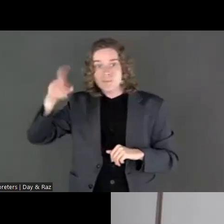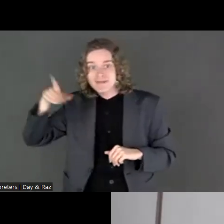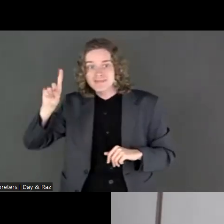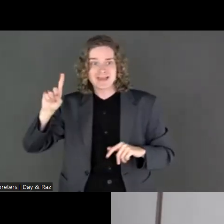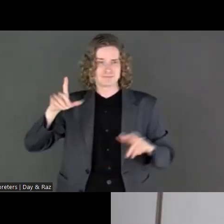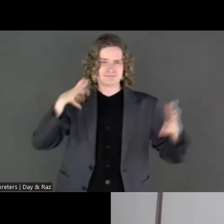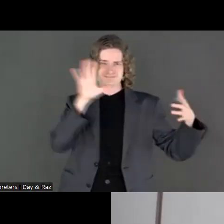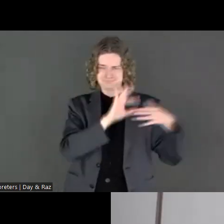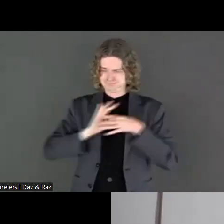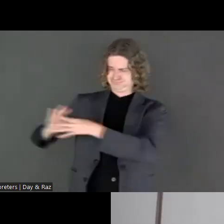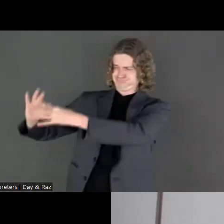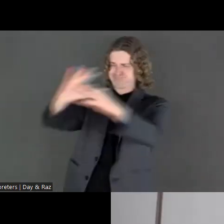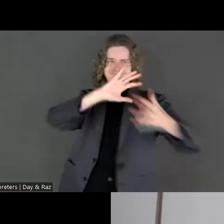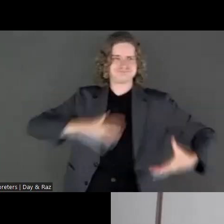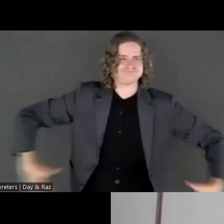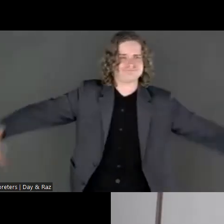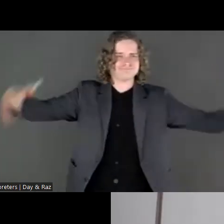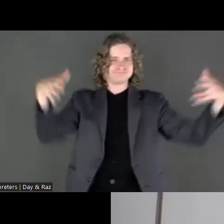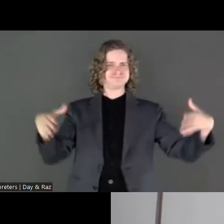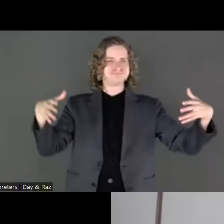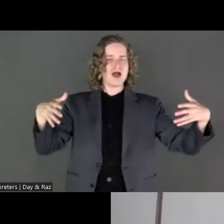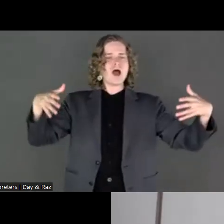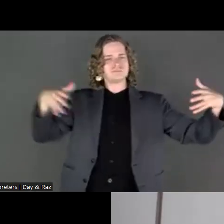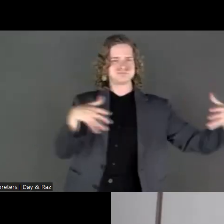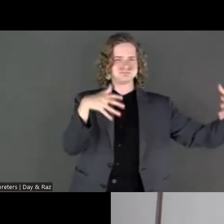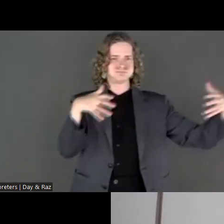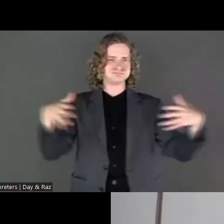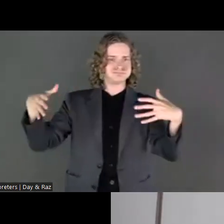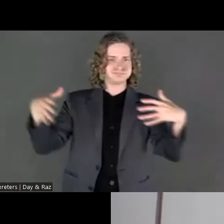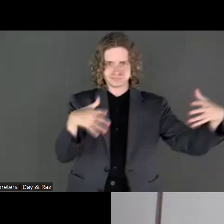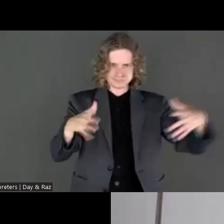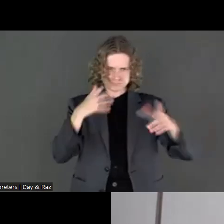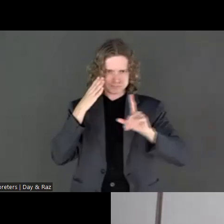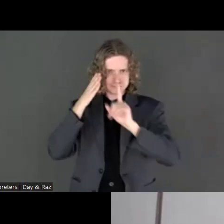Local organizations of persons with disabilities are an important reference